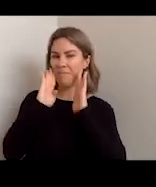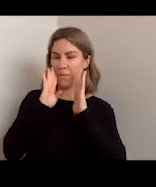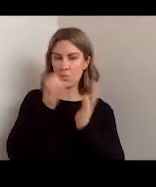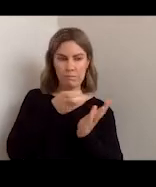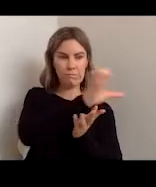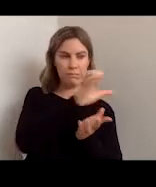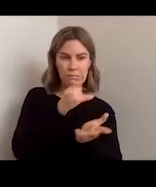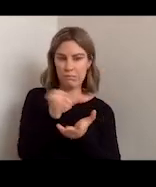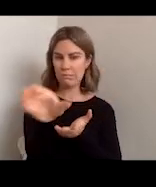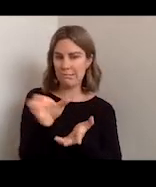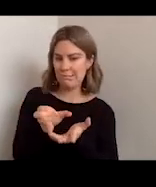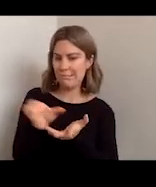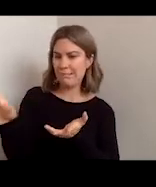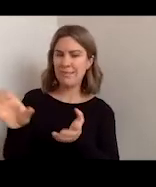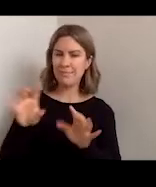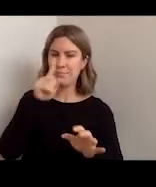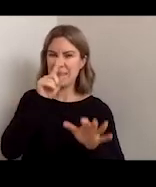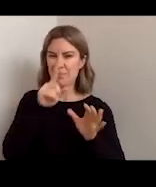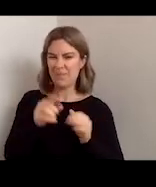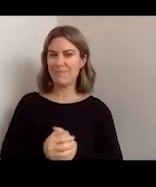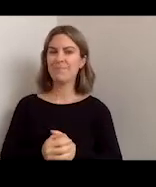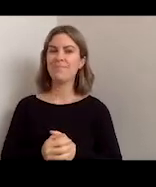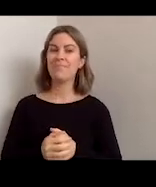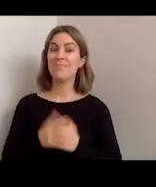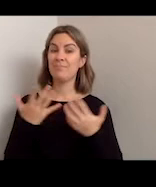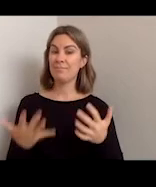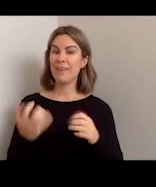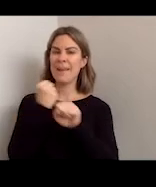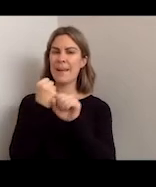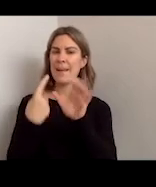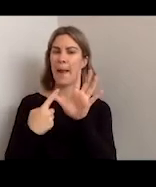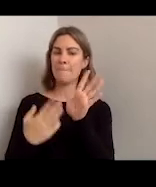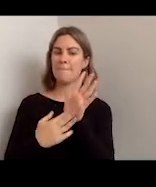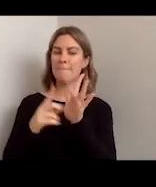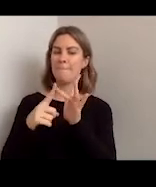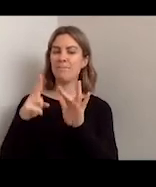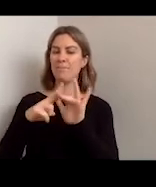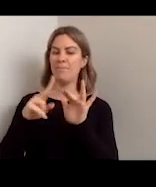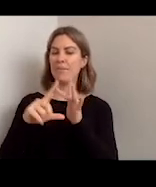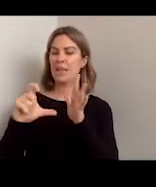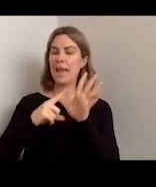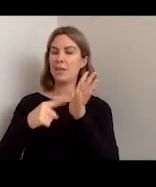engaged audience. Some of the top pages in their programming guide